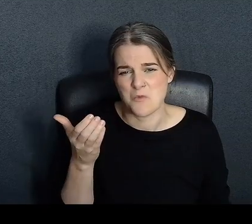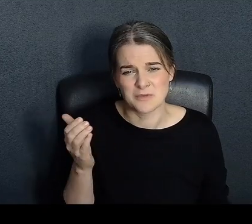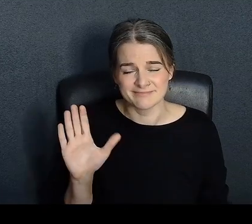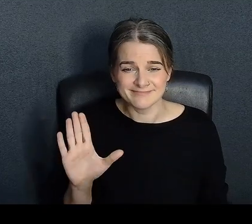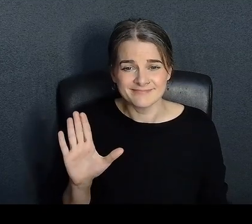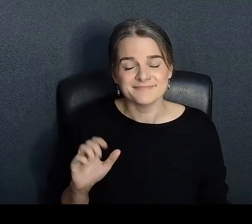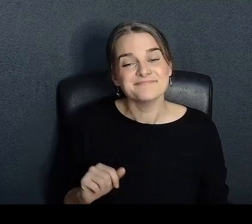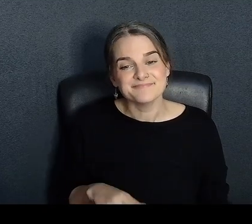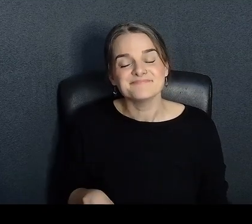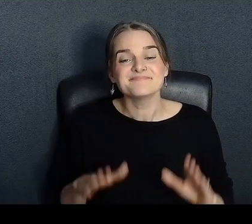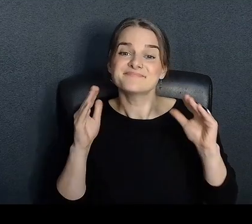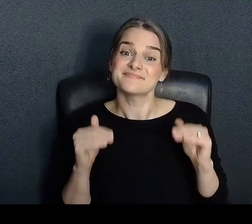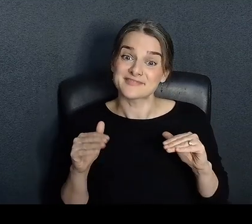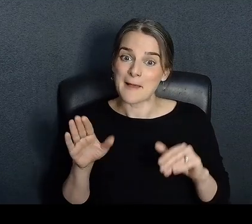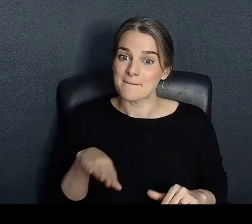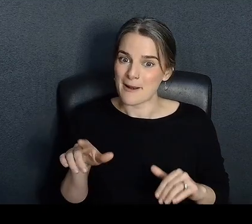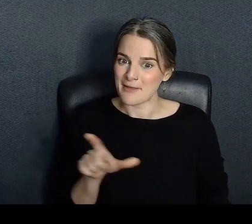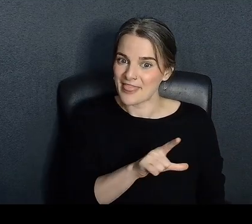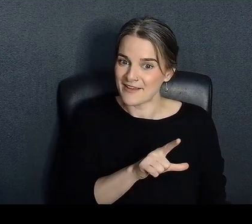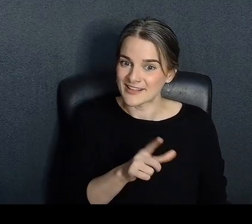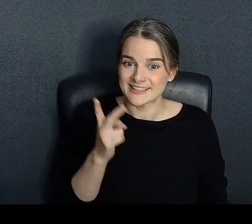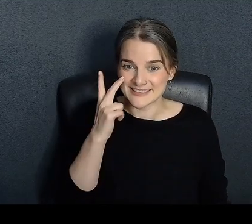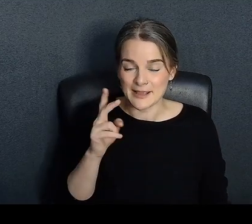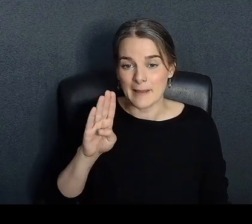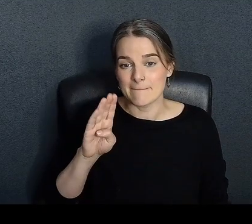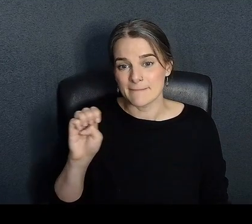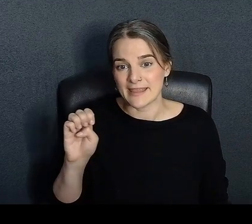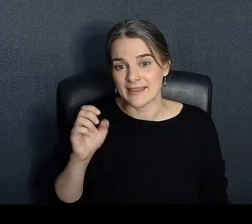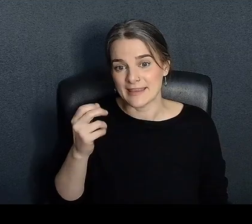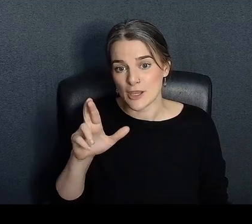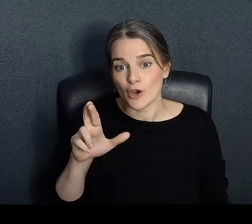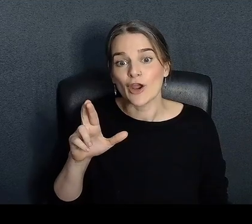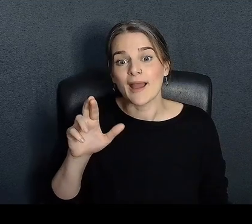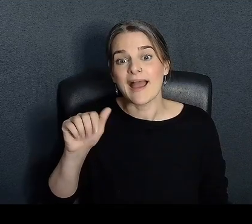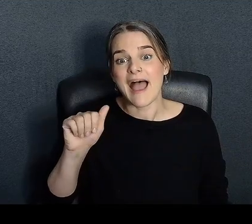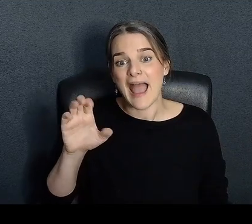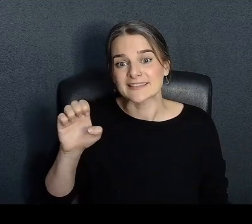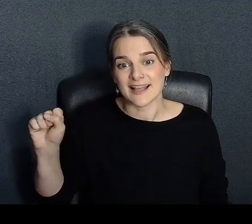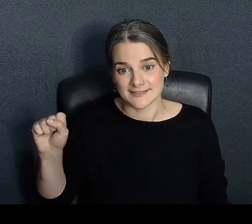is called the BeHear Axis. And what's really cool about this one